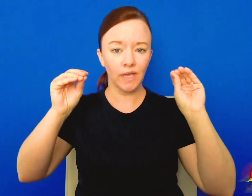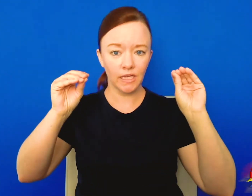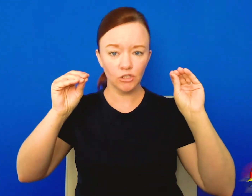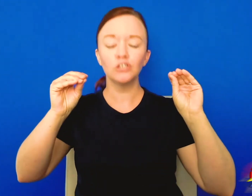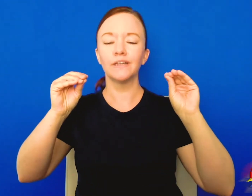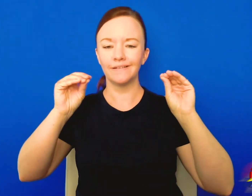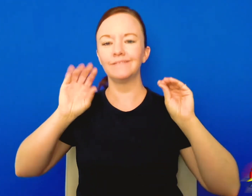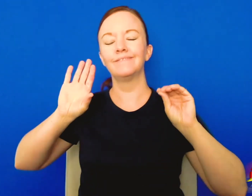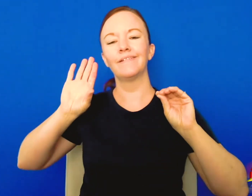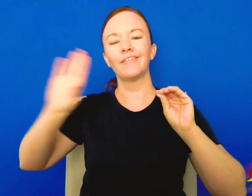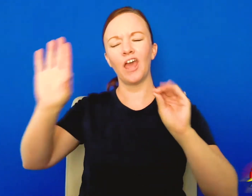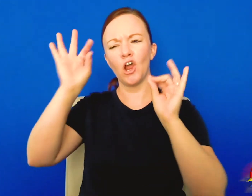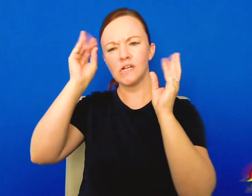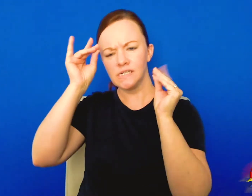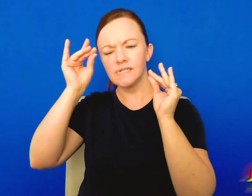AND WILL UPDATE US ON THIS ISSUE.